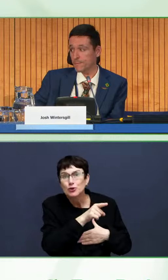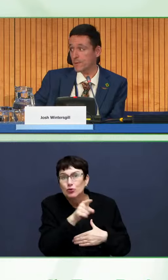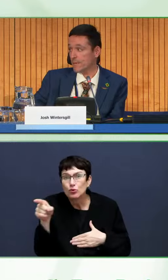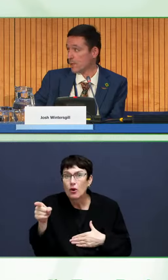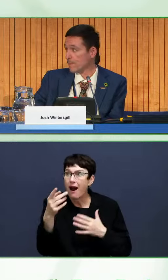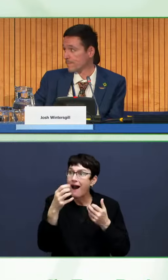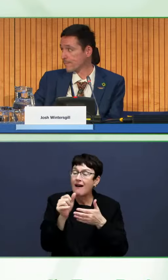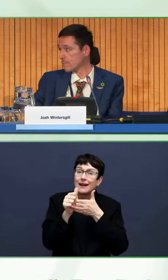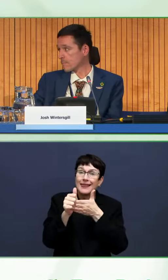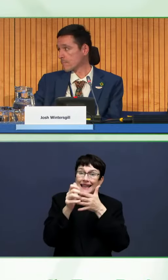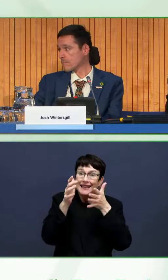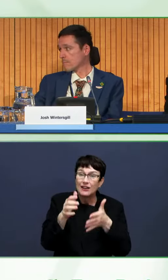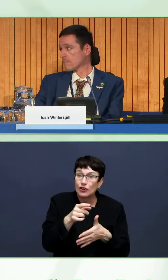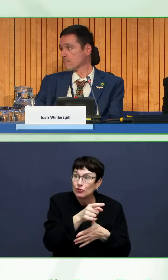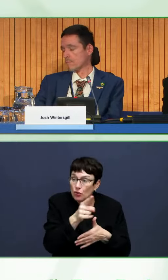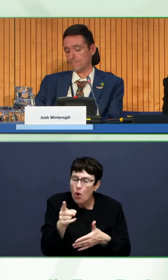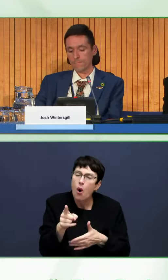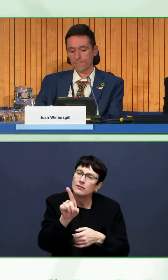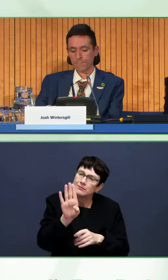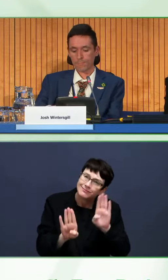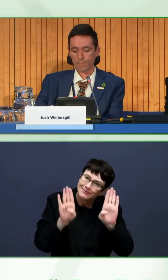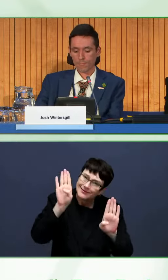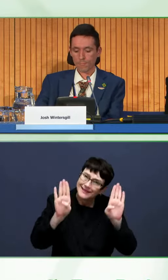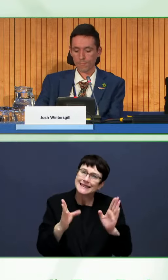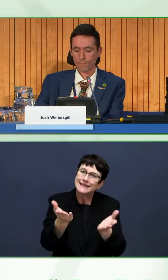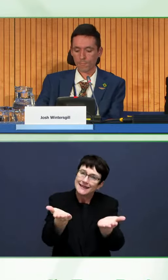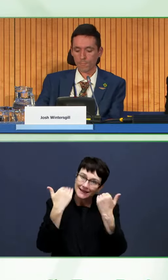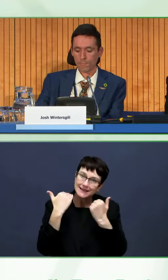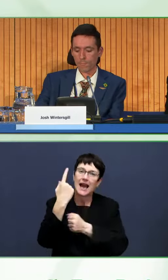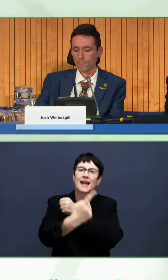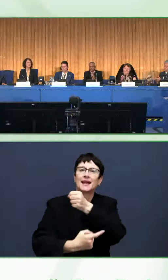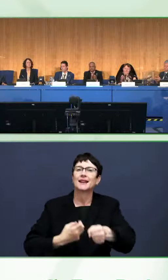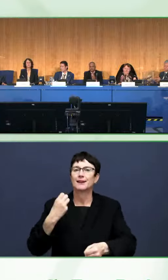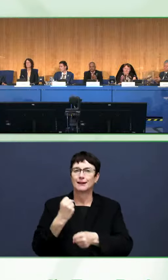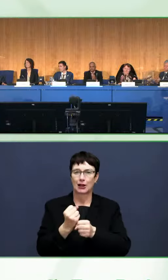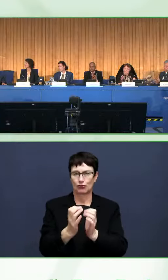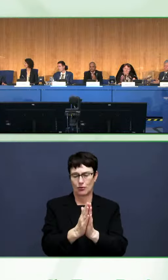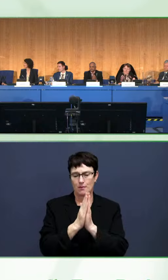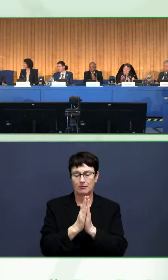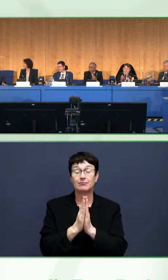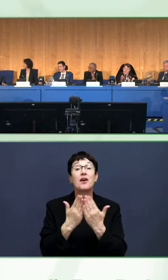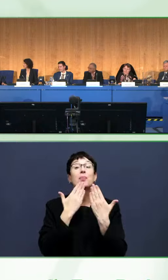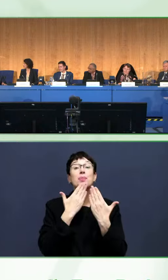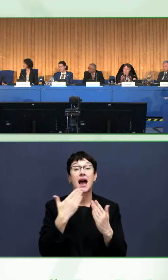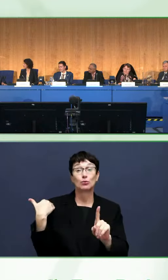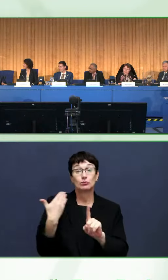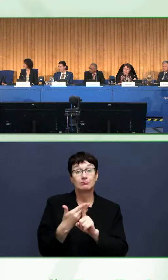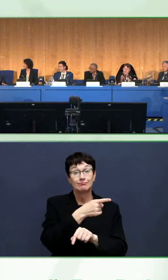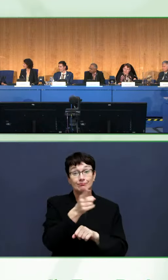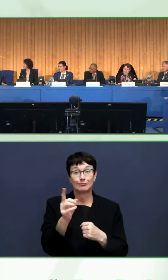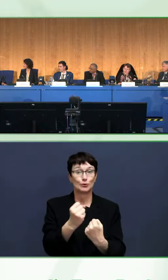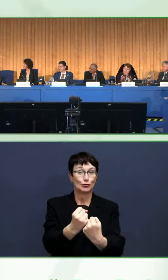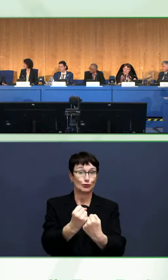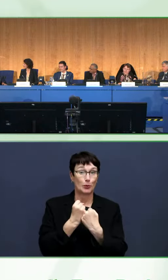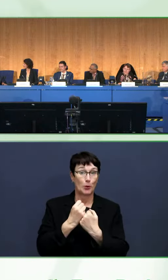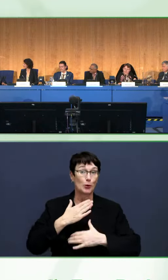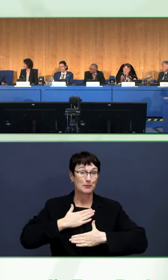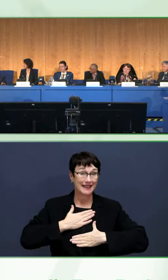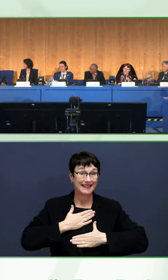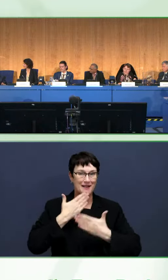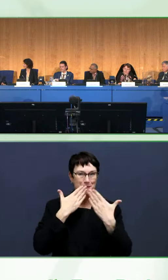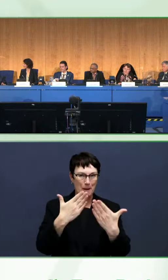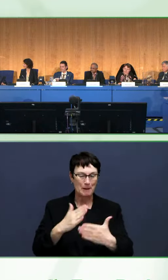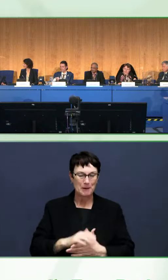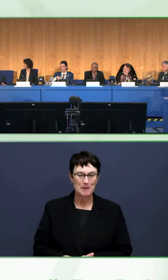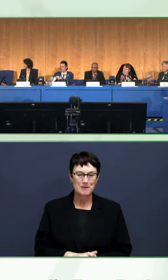Thank you, Josh, but I will get back to you again because one of